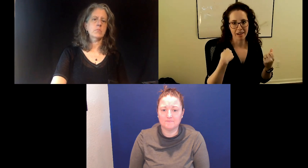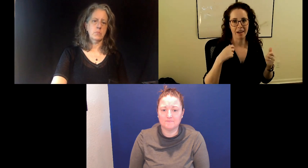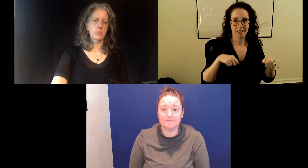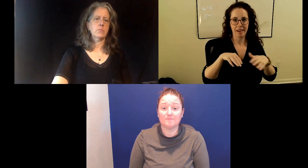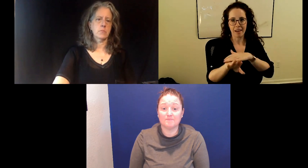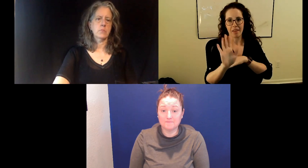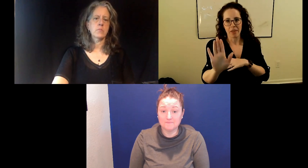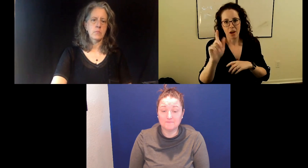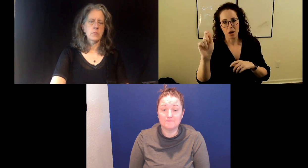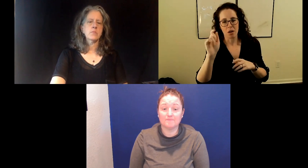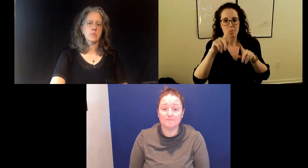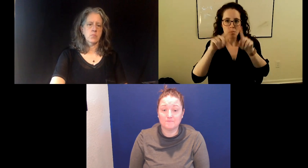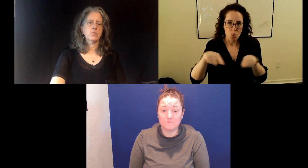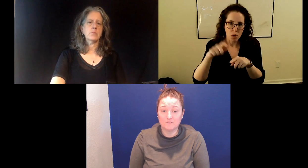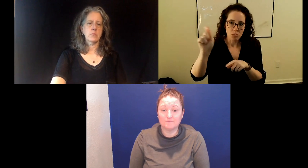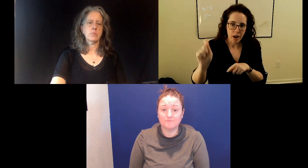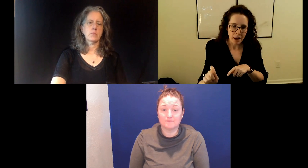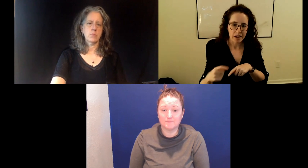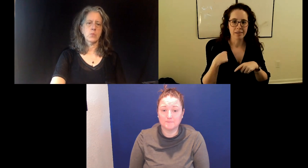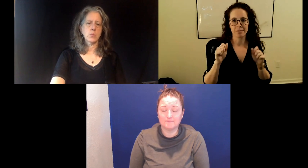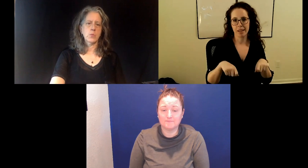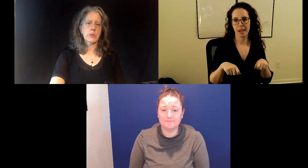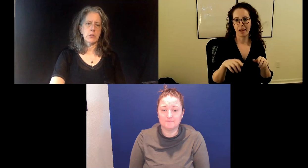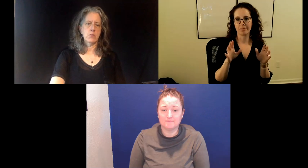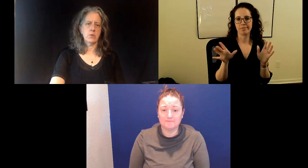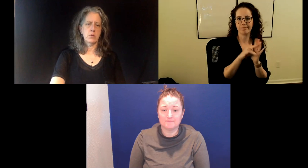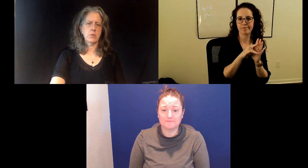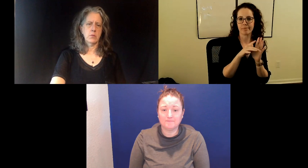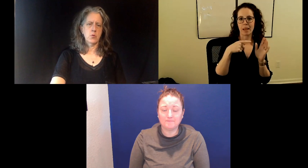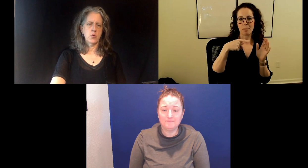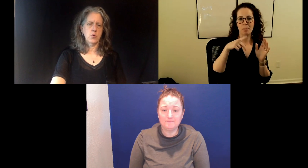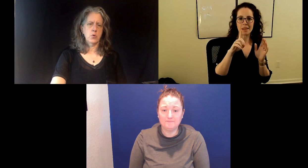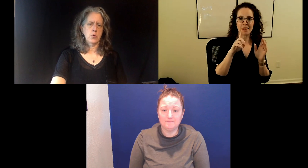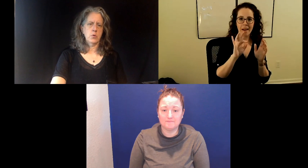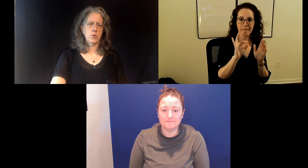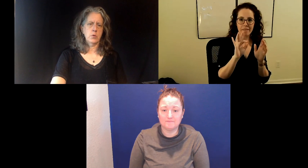add my signs they can add their signs and so at the same time they're presenting with what they've